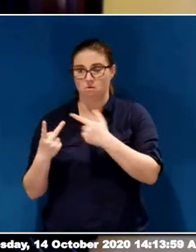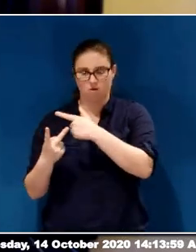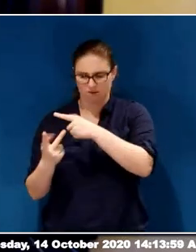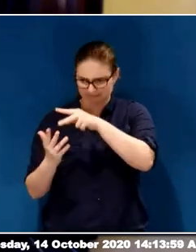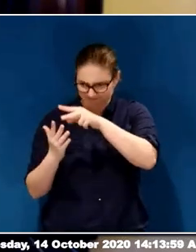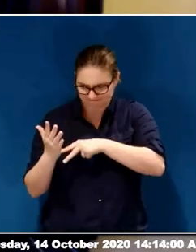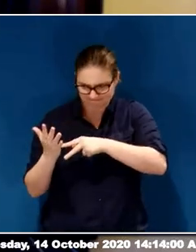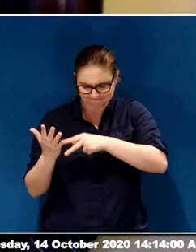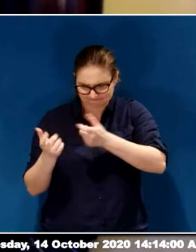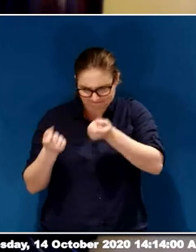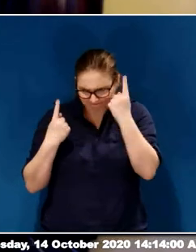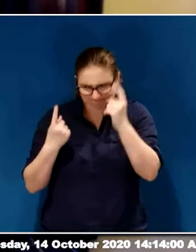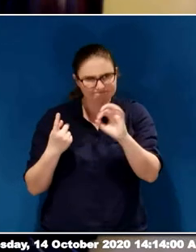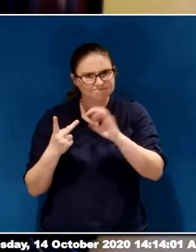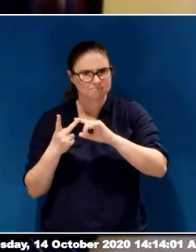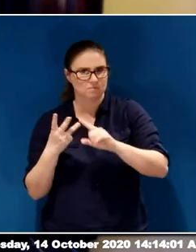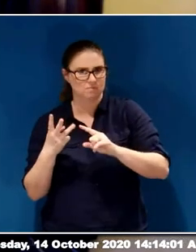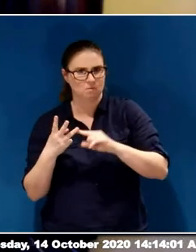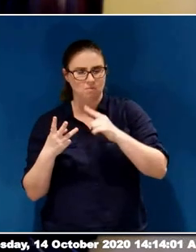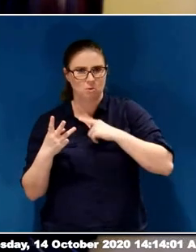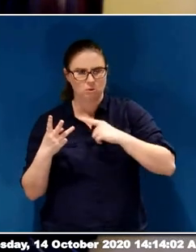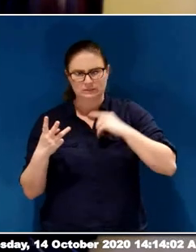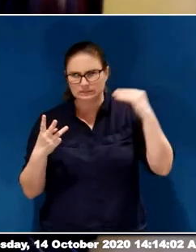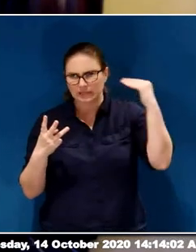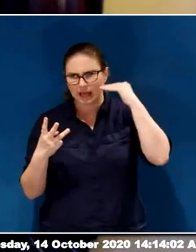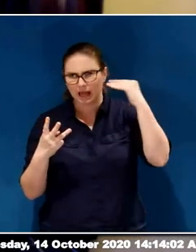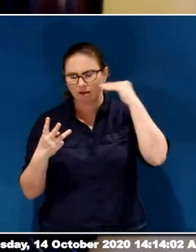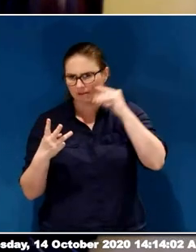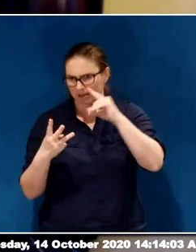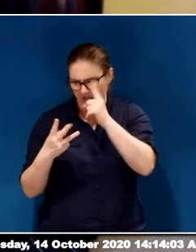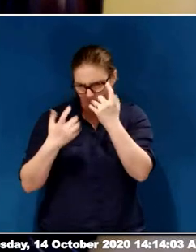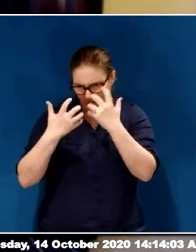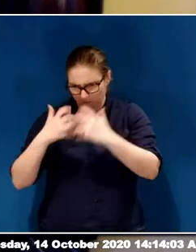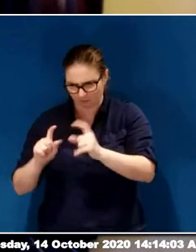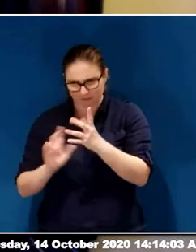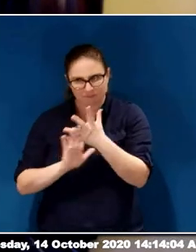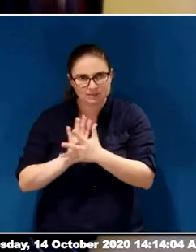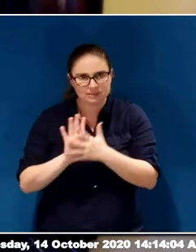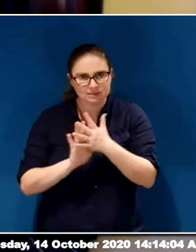It's important that schools conduct rigorous assessments of students to